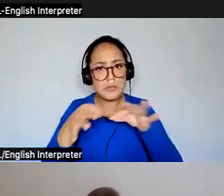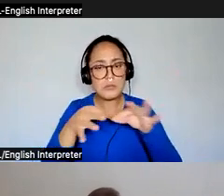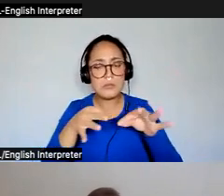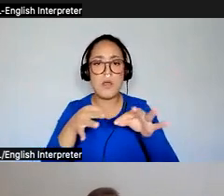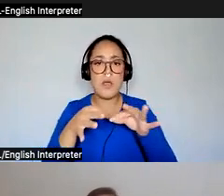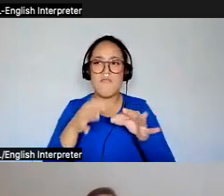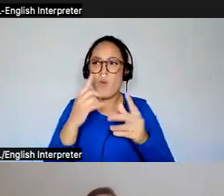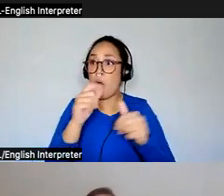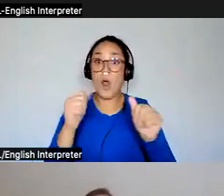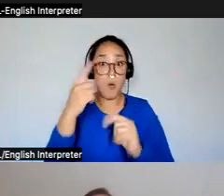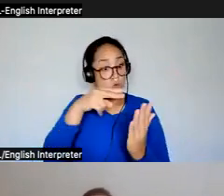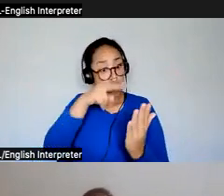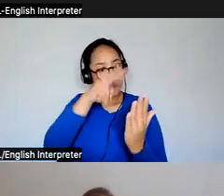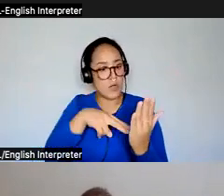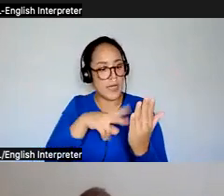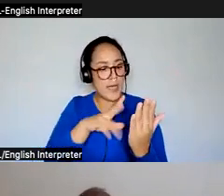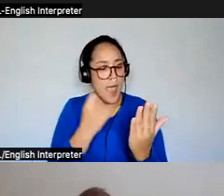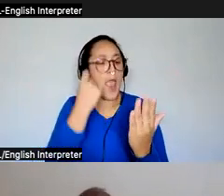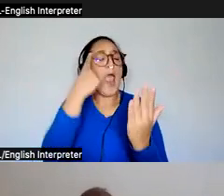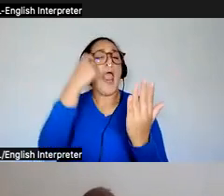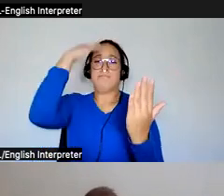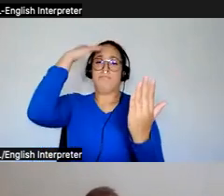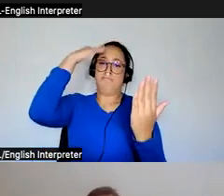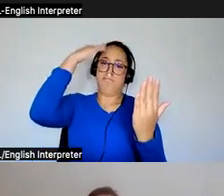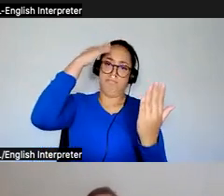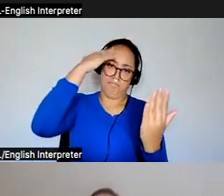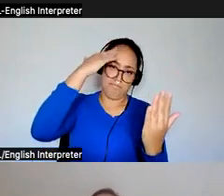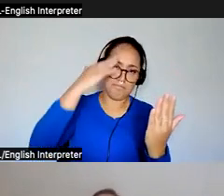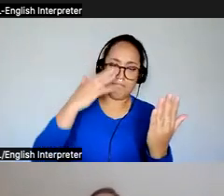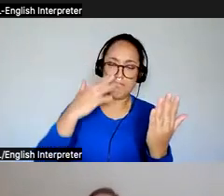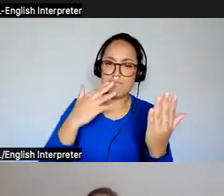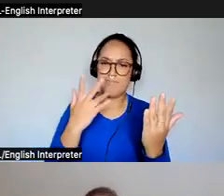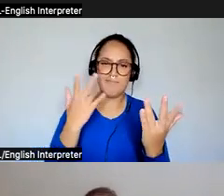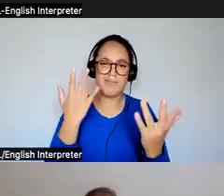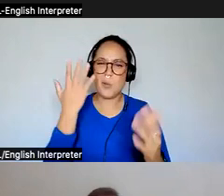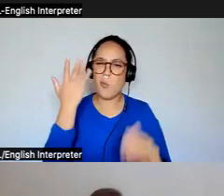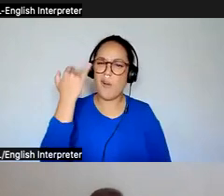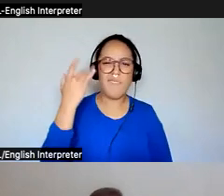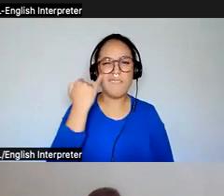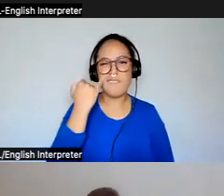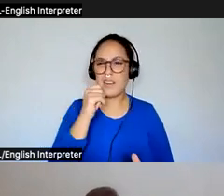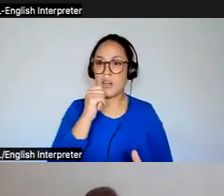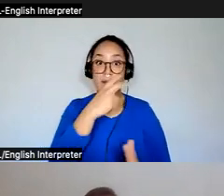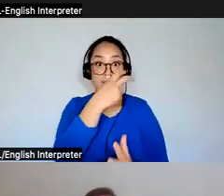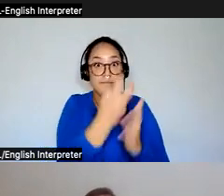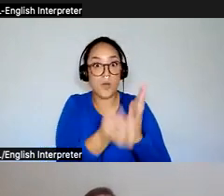to do, how it relates to the site, how it relates to your overall practice.